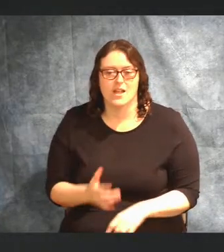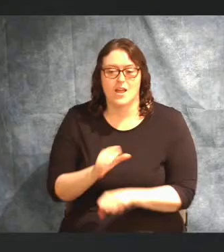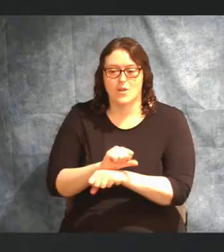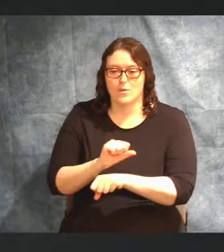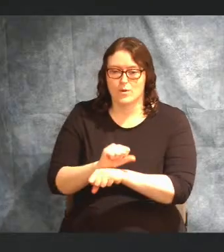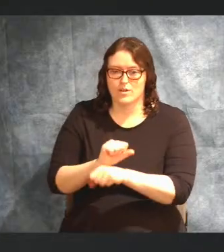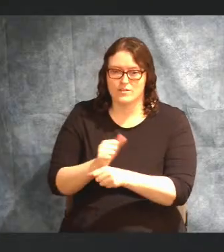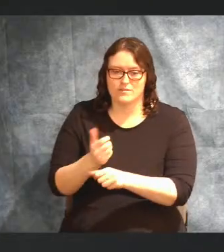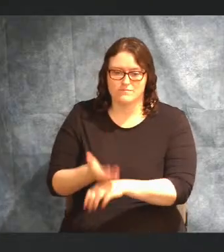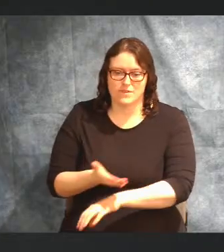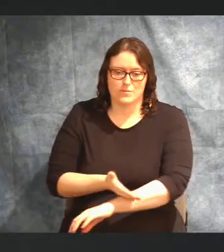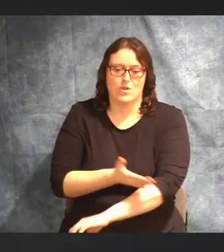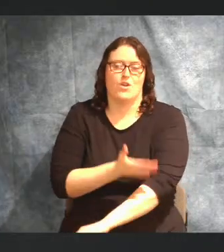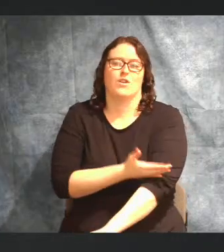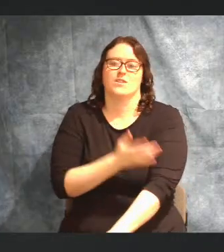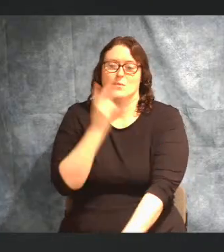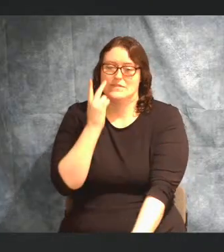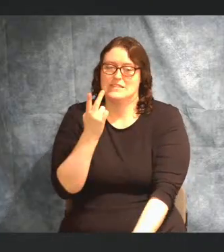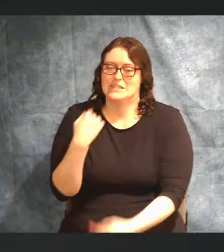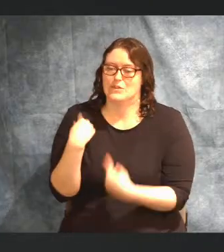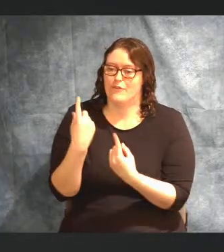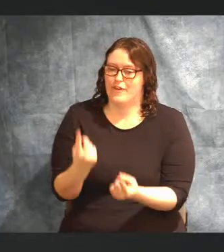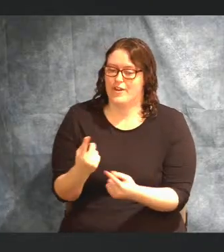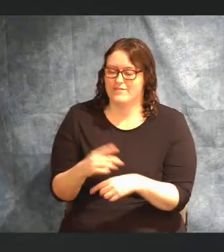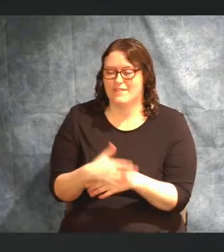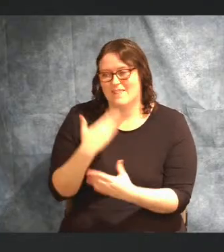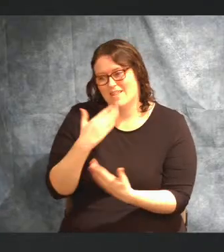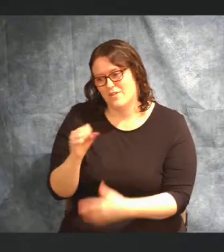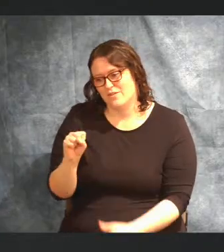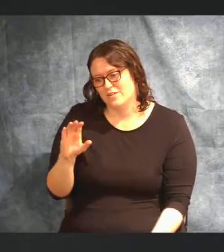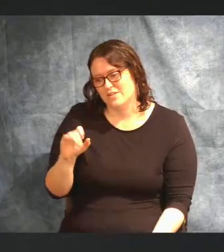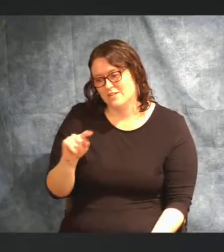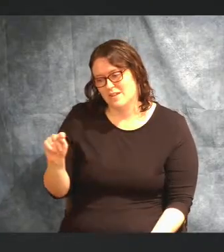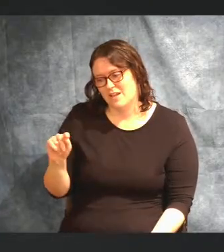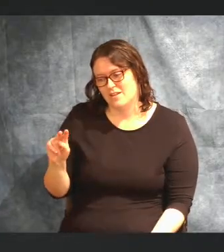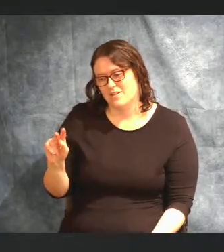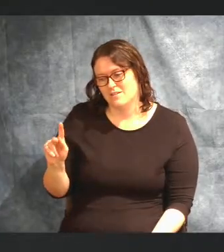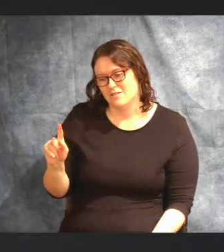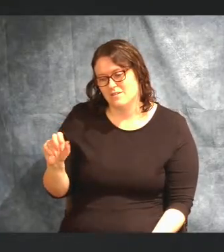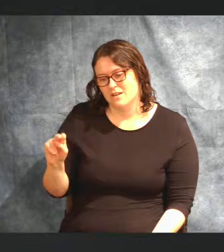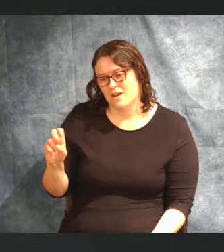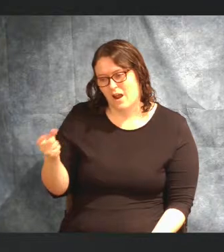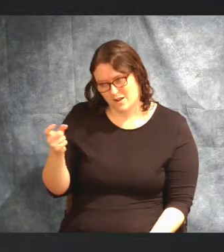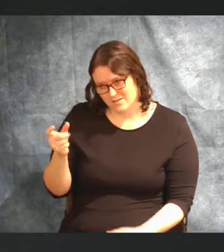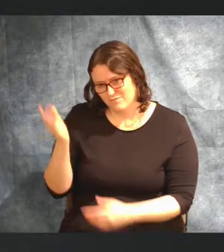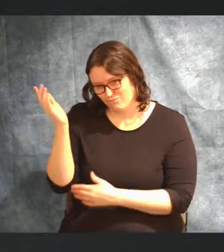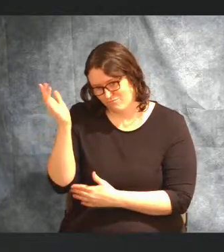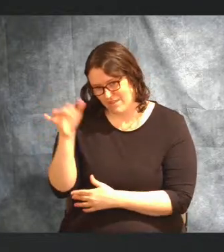that has been made. And thanks especially to Scott Knox for speaking at the event. Uh, I also have